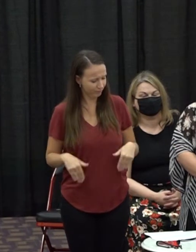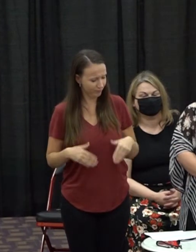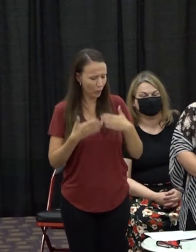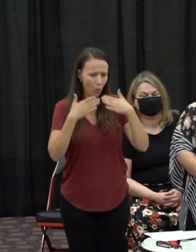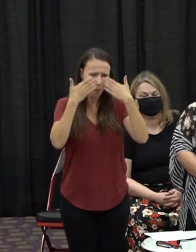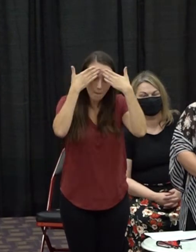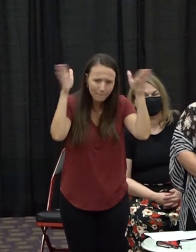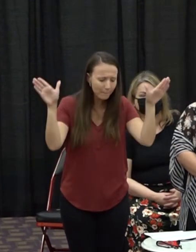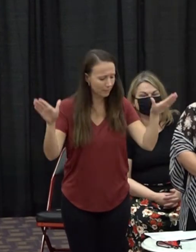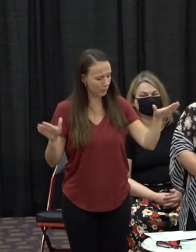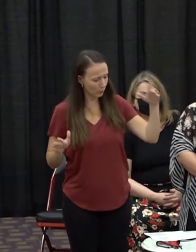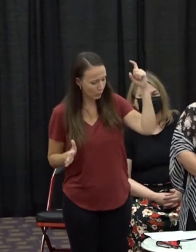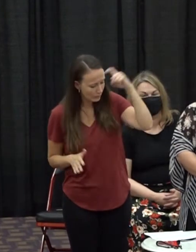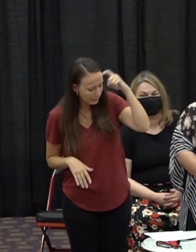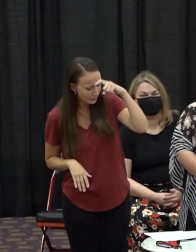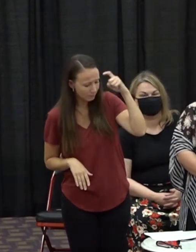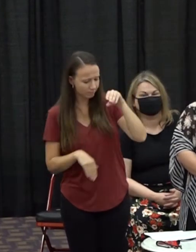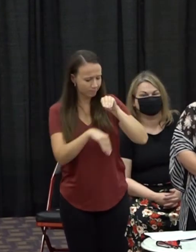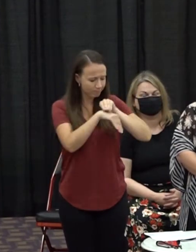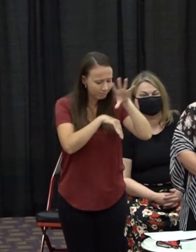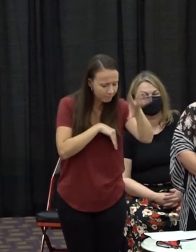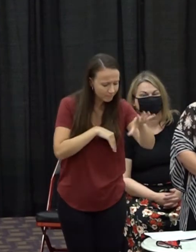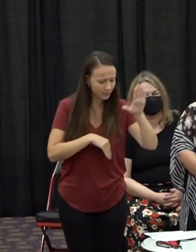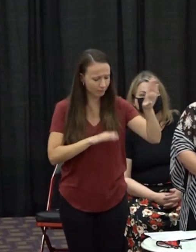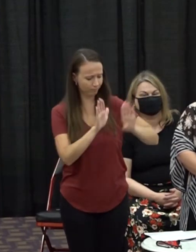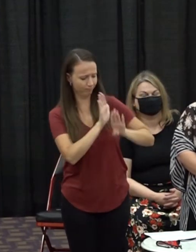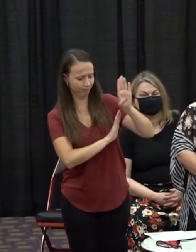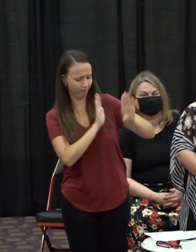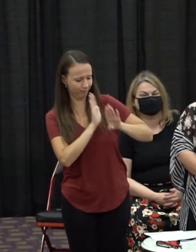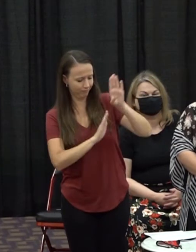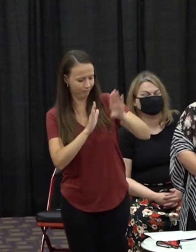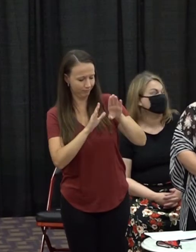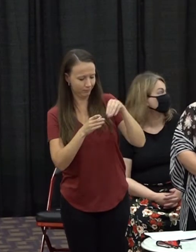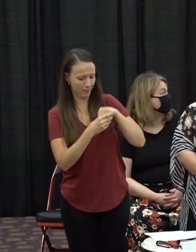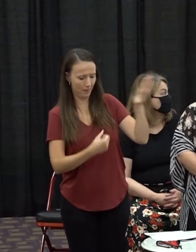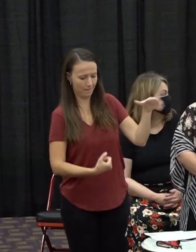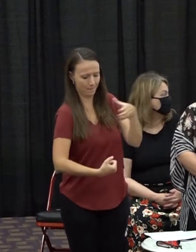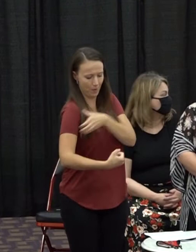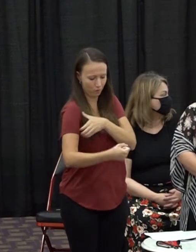And just a really nice, kind person who is wise, gives their advice.